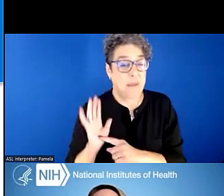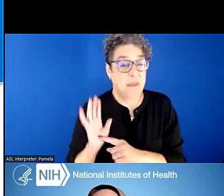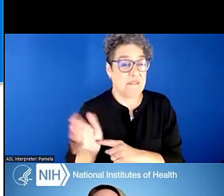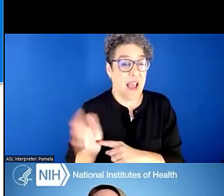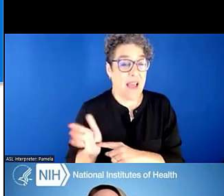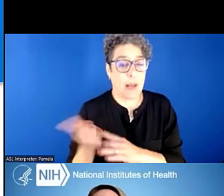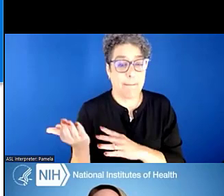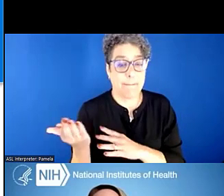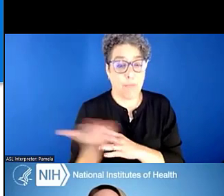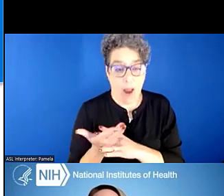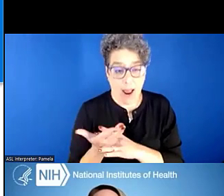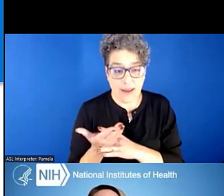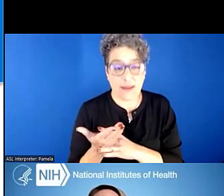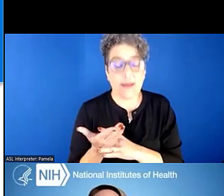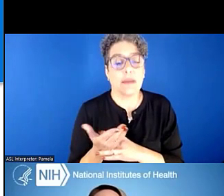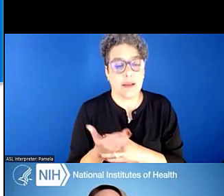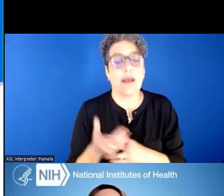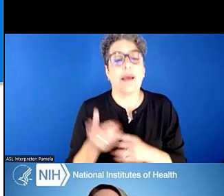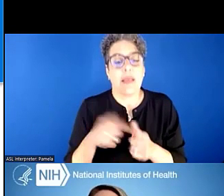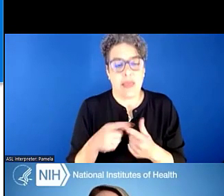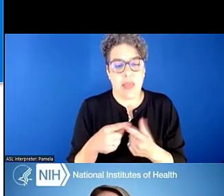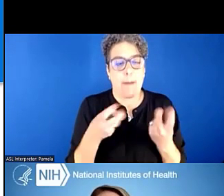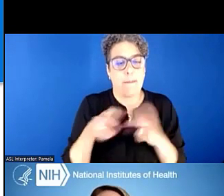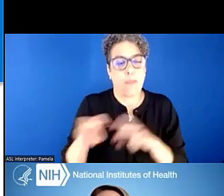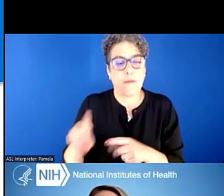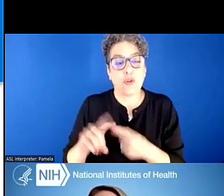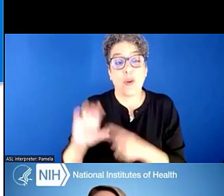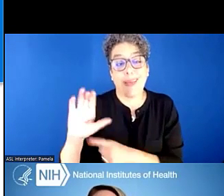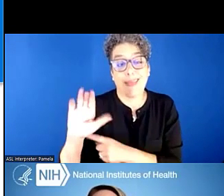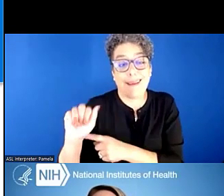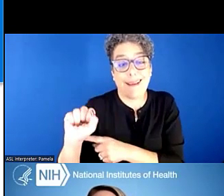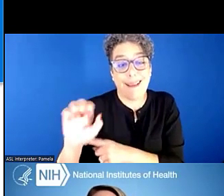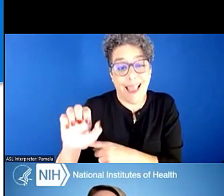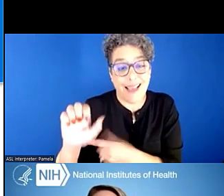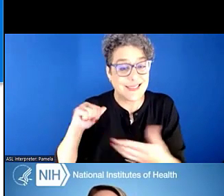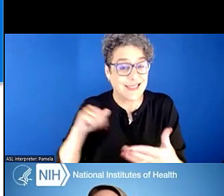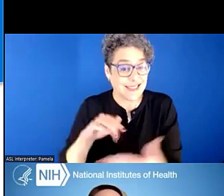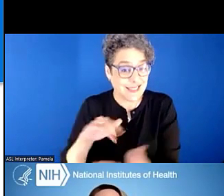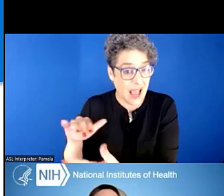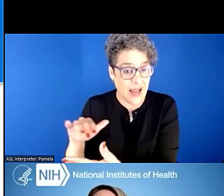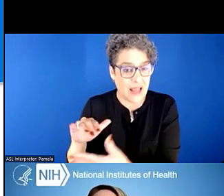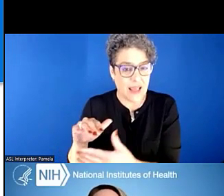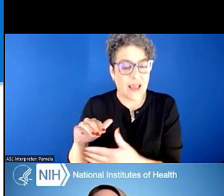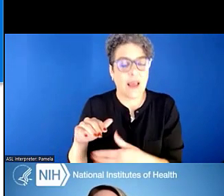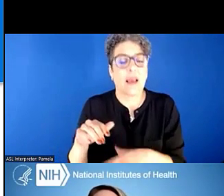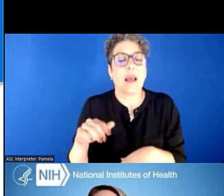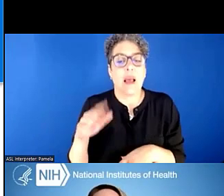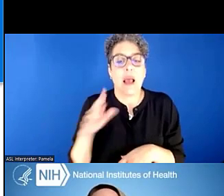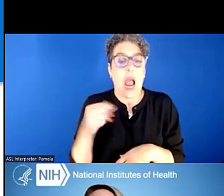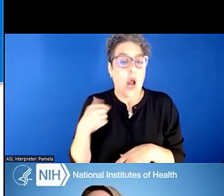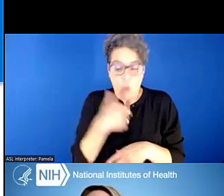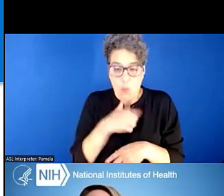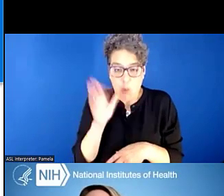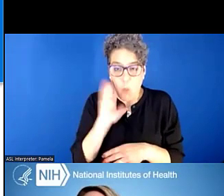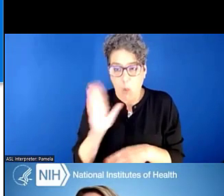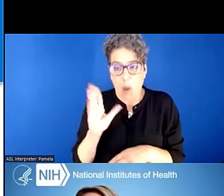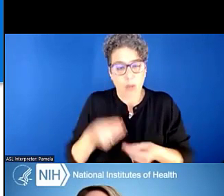and then we'll move on to the case-study portion of the event. We're going to be presenting some interesting scenarios